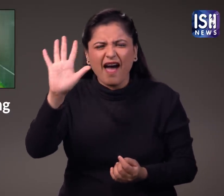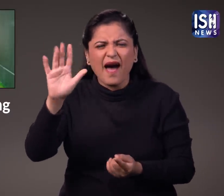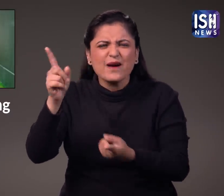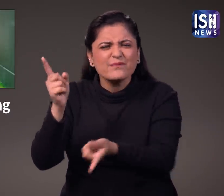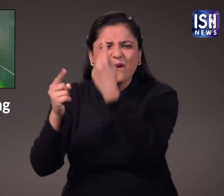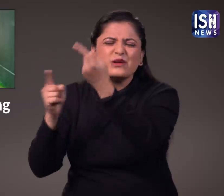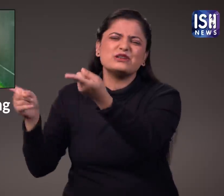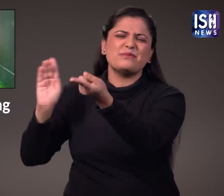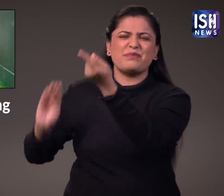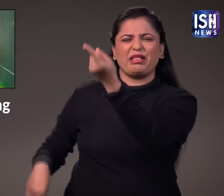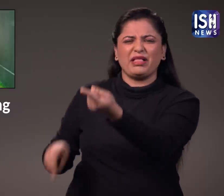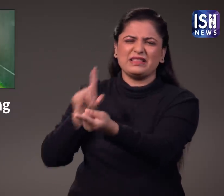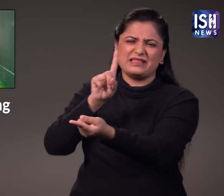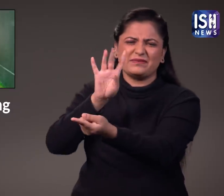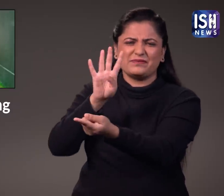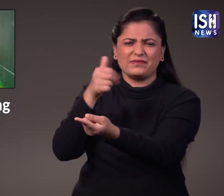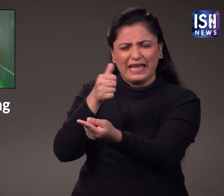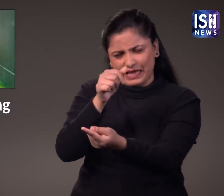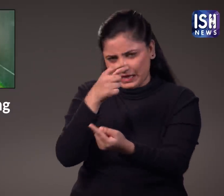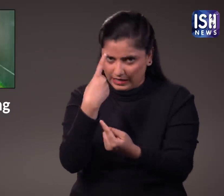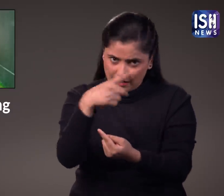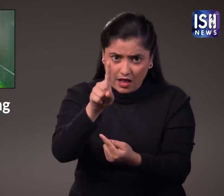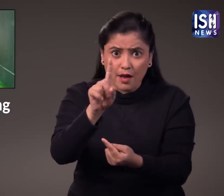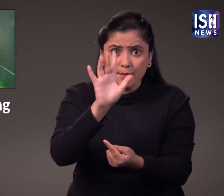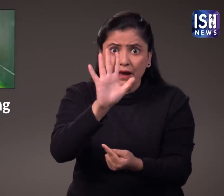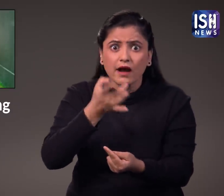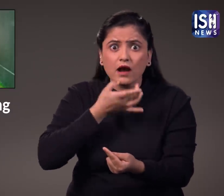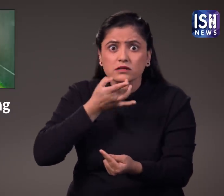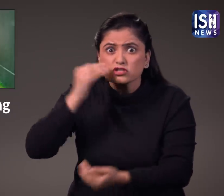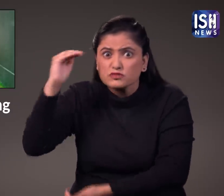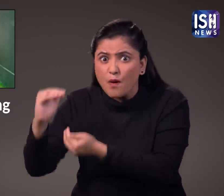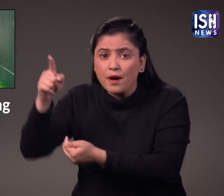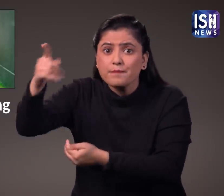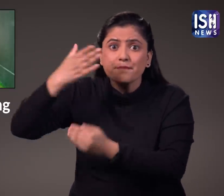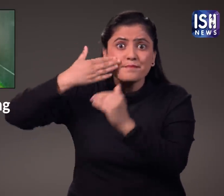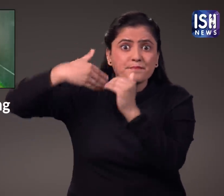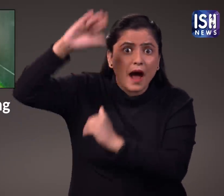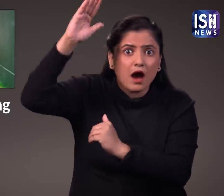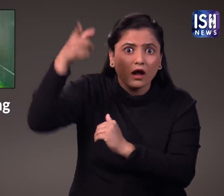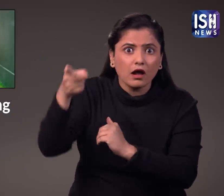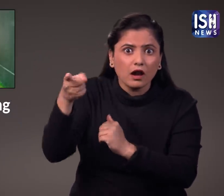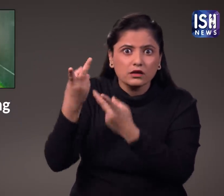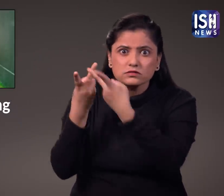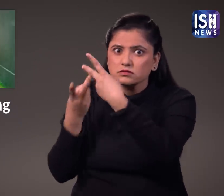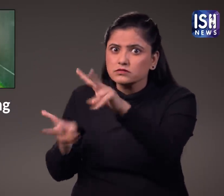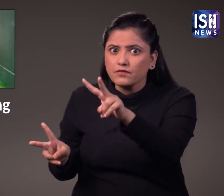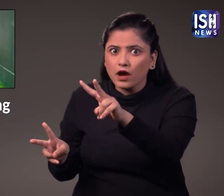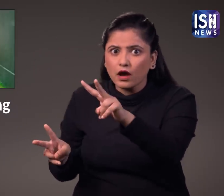You may think that its still lesser than Hawking but he is still a child while Hawking is an adult.